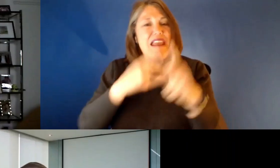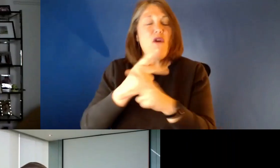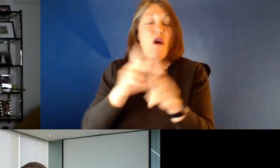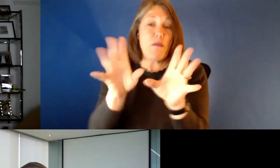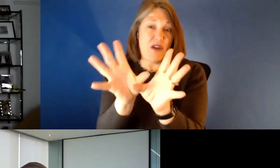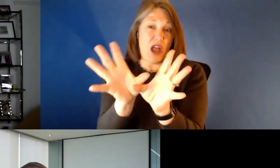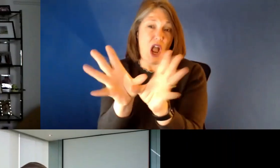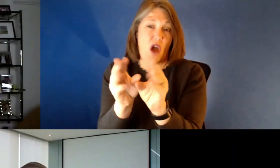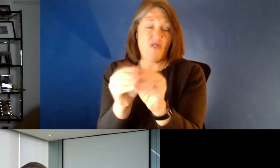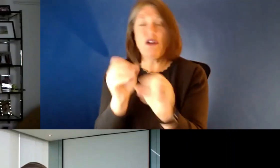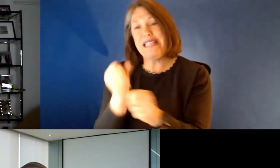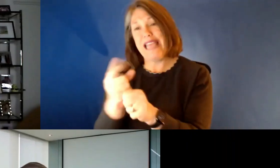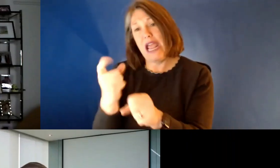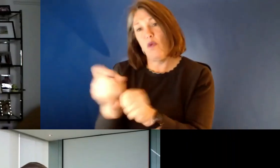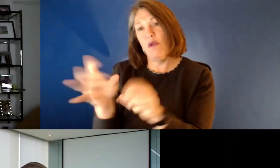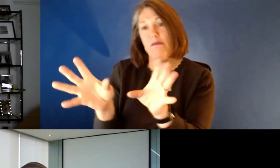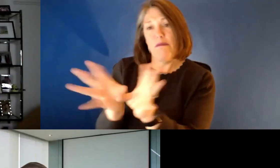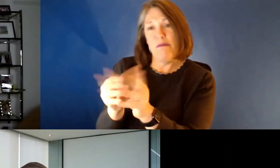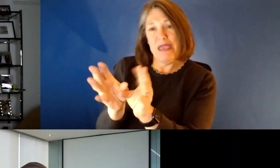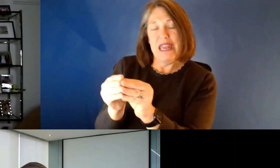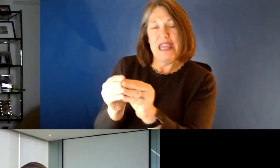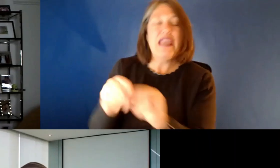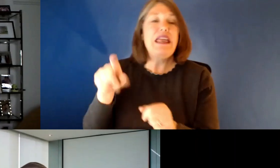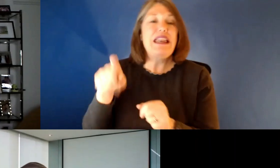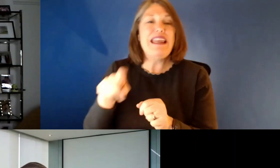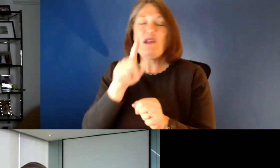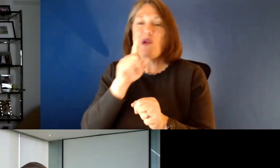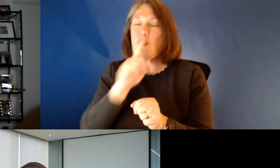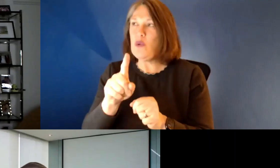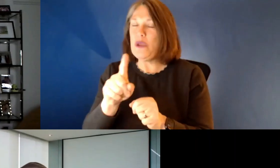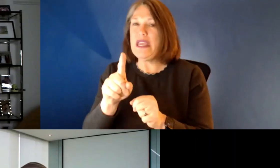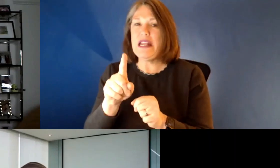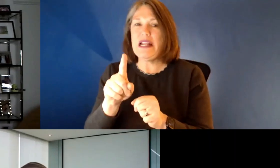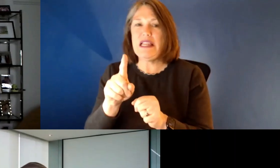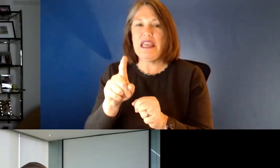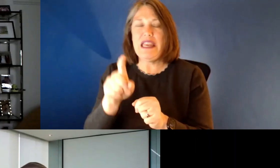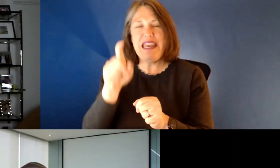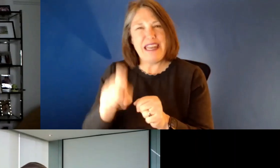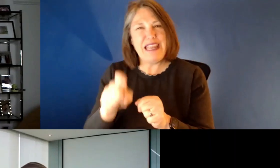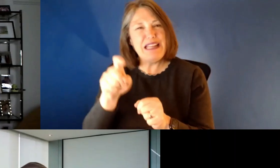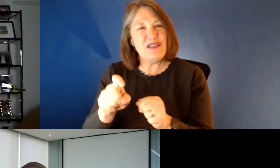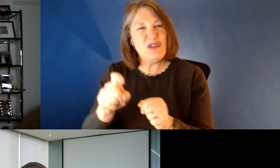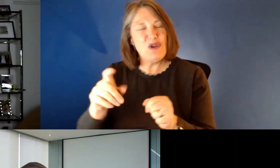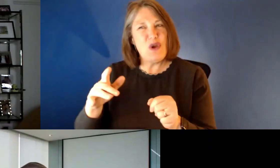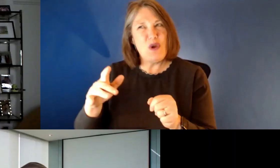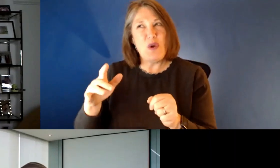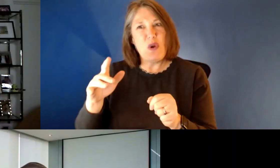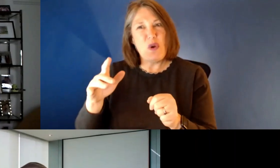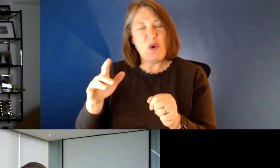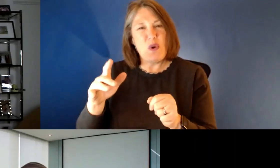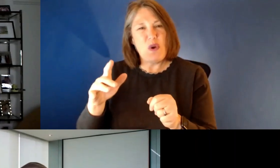meeting needs to try to re-create much more of that in a way that creates the kind of